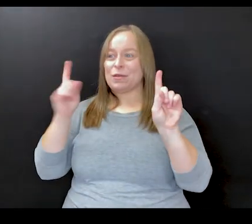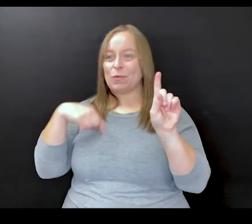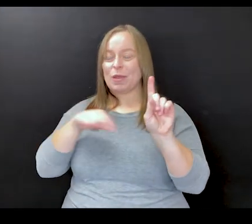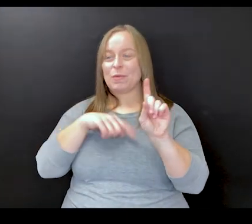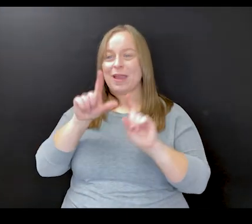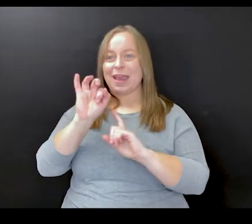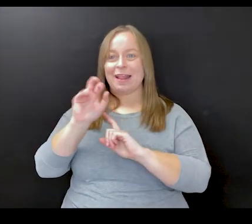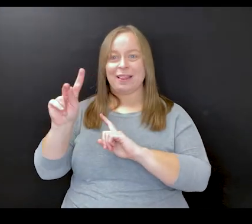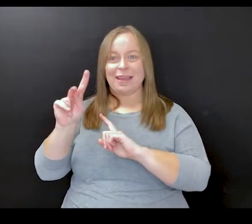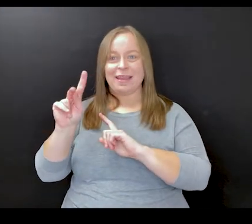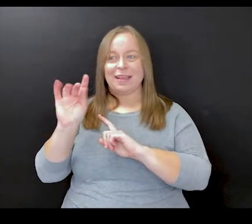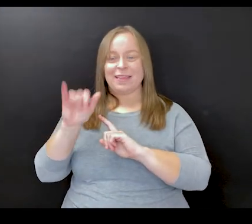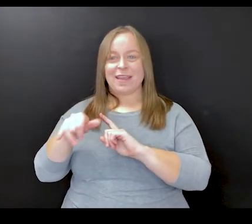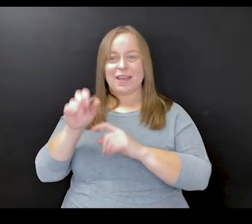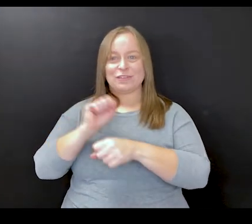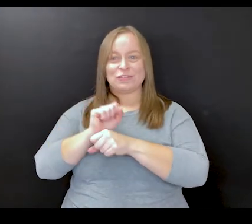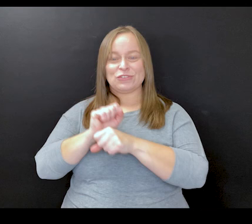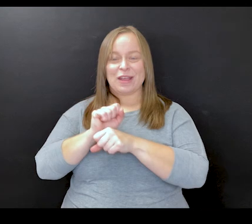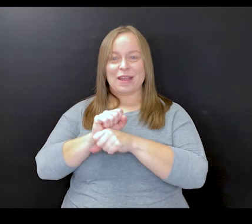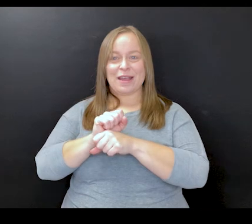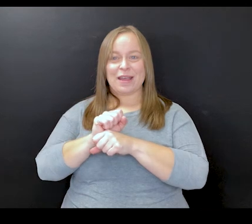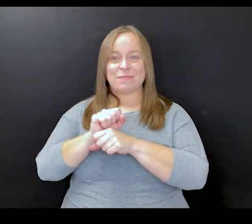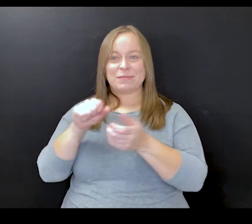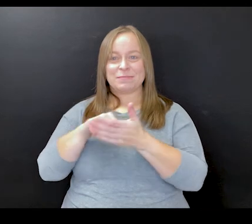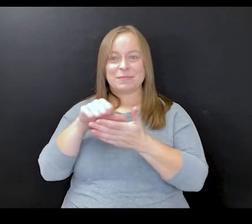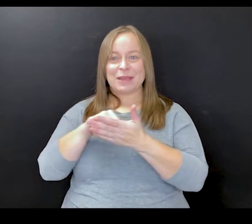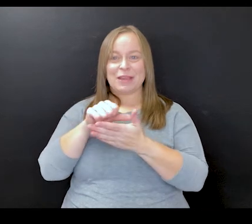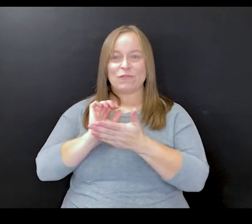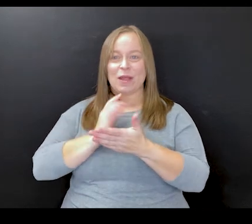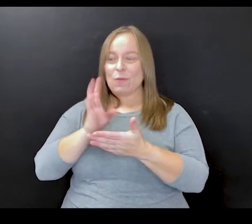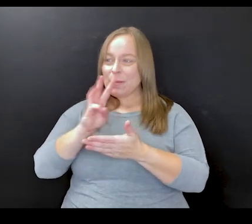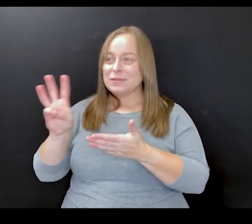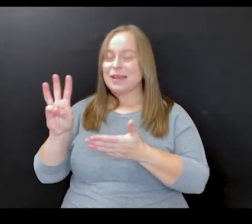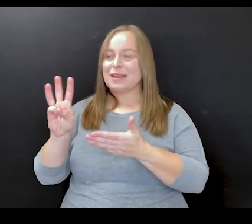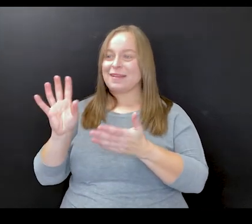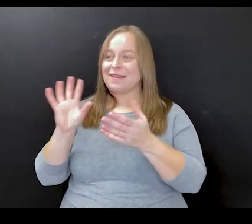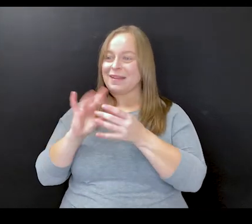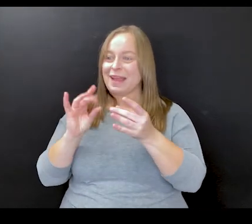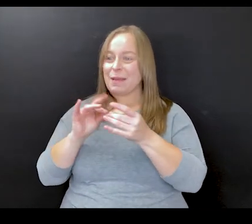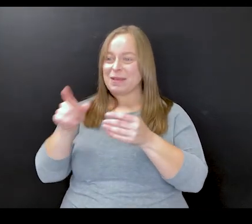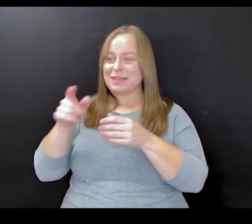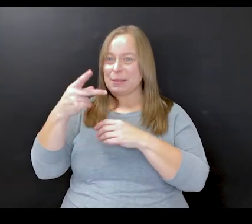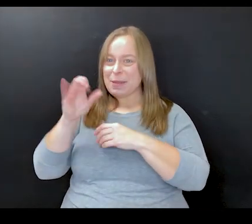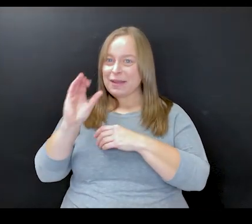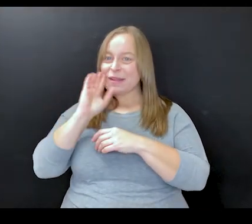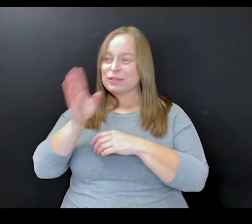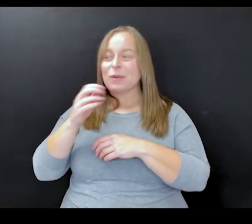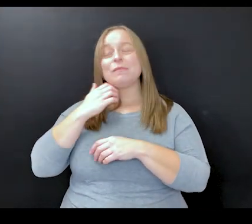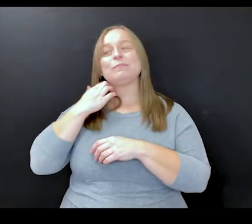We will put the link to the employment page for our website in the comments of this podcast.